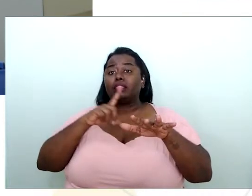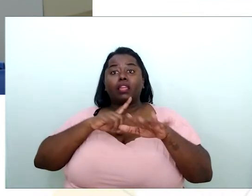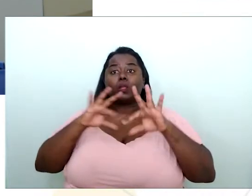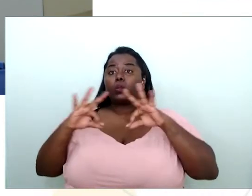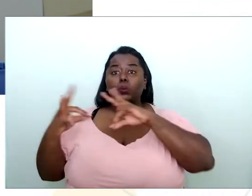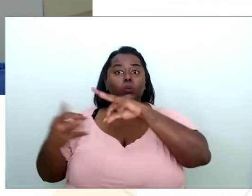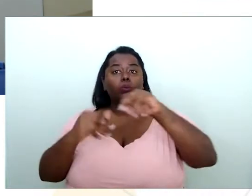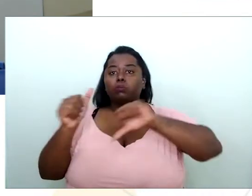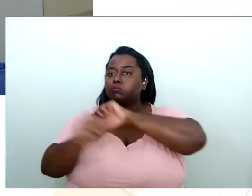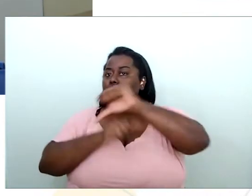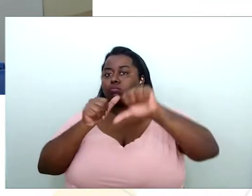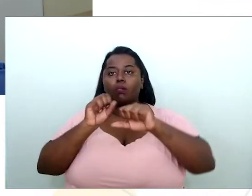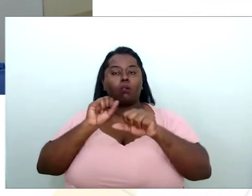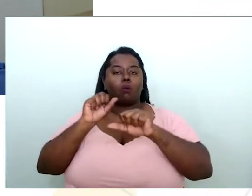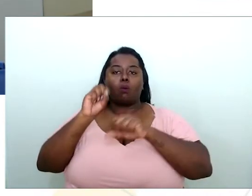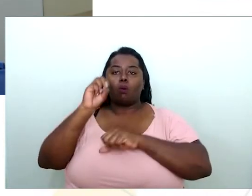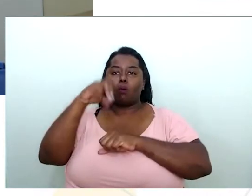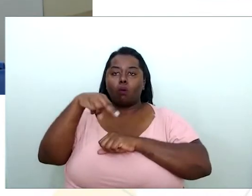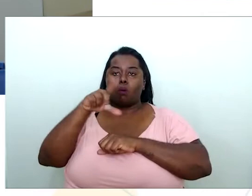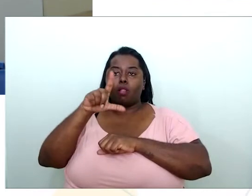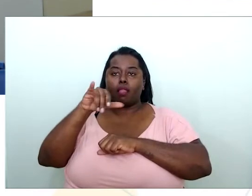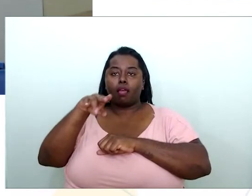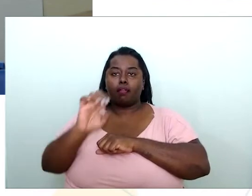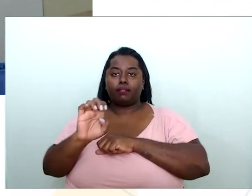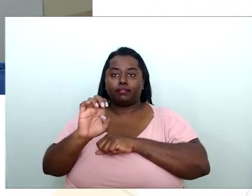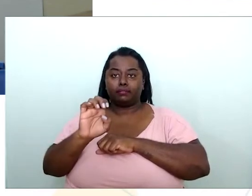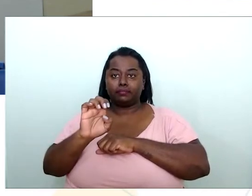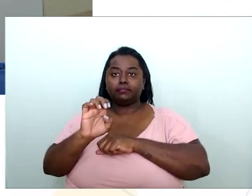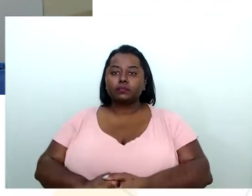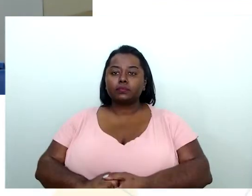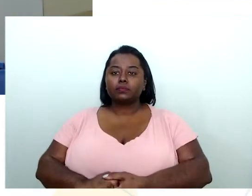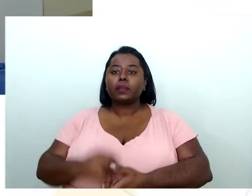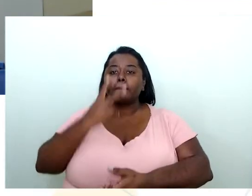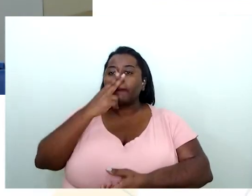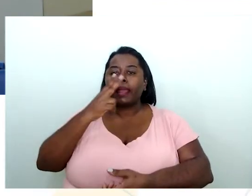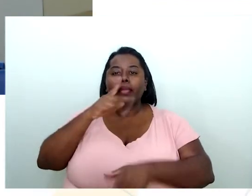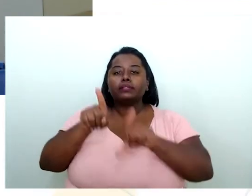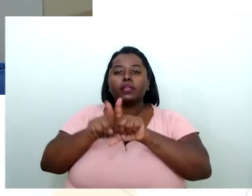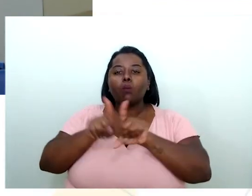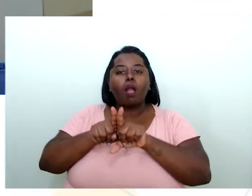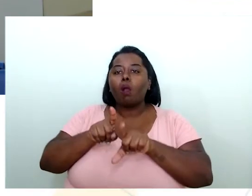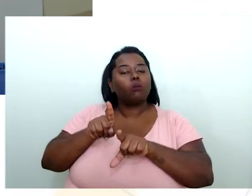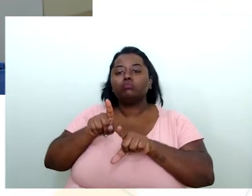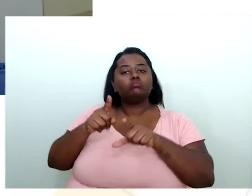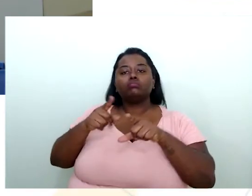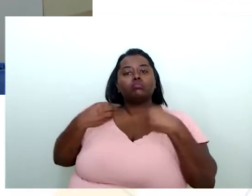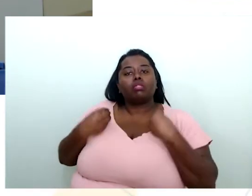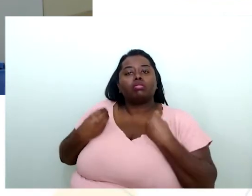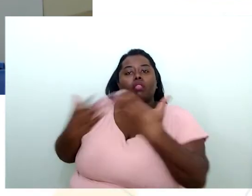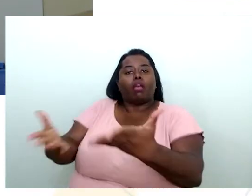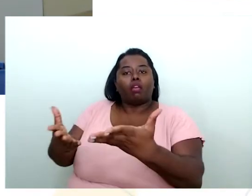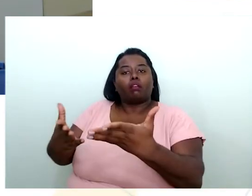in. Well, if you're not gonna teach them how to swim they are gonna, well, they're not gonna learn how to swim right there and then,